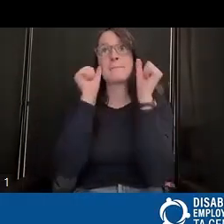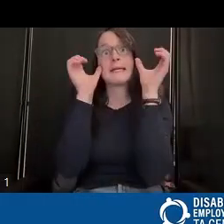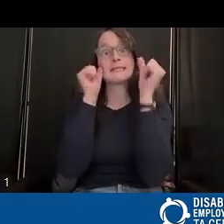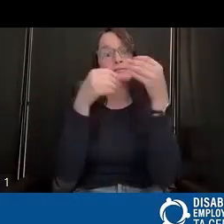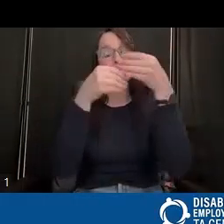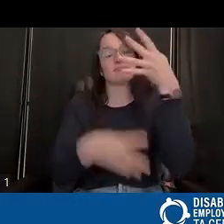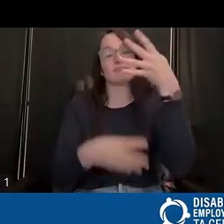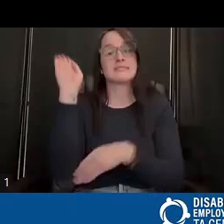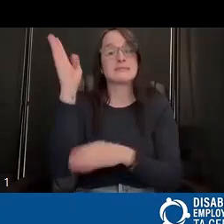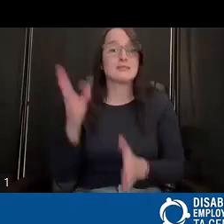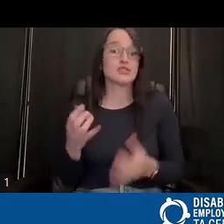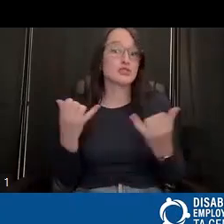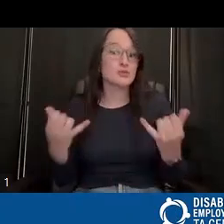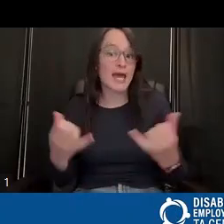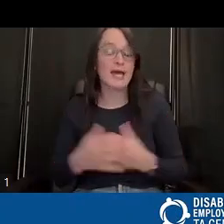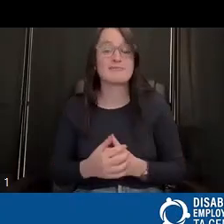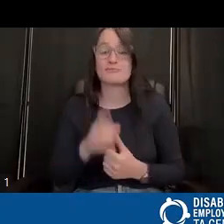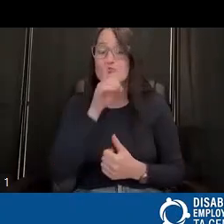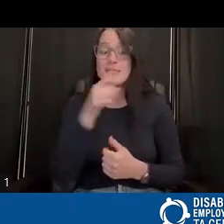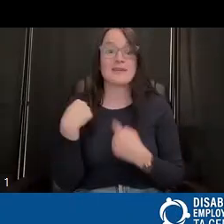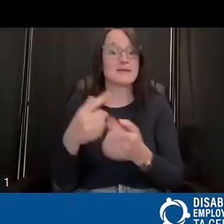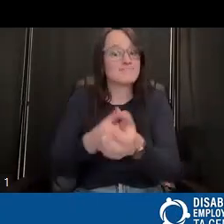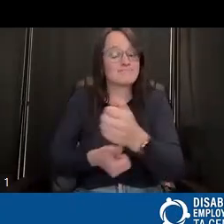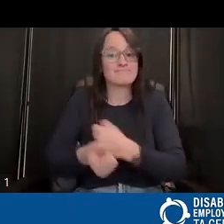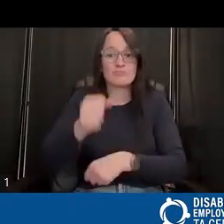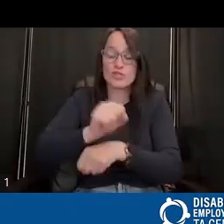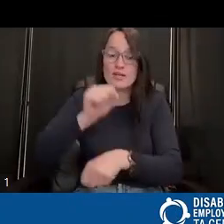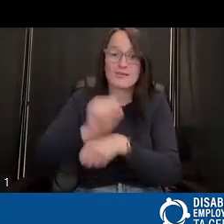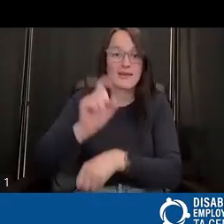um who have really been at the forefront of this work. So before we get into the content,